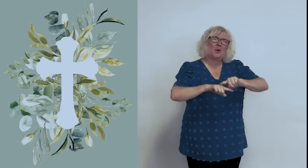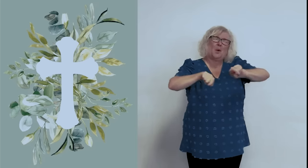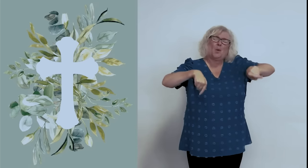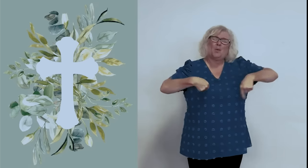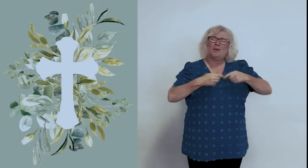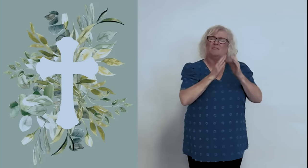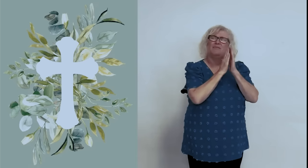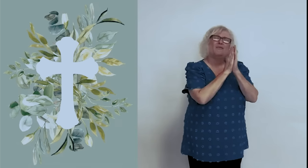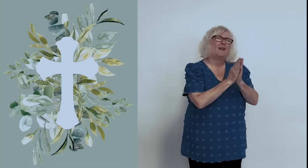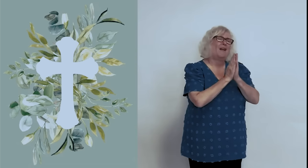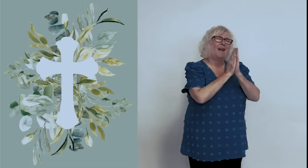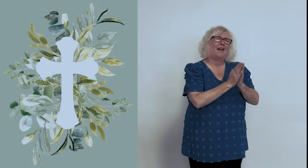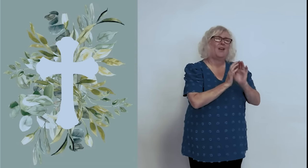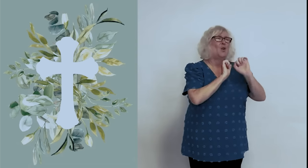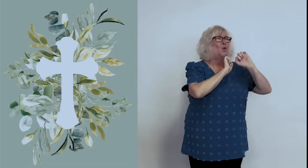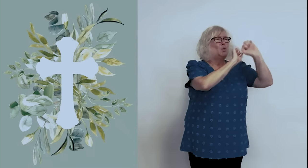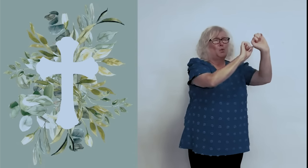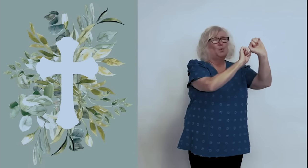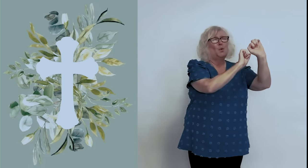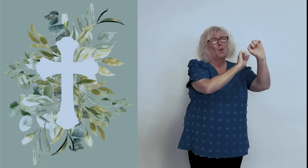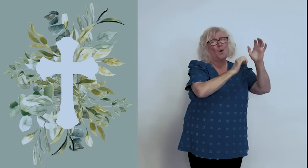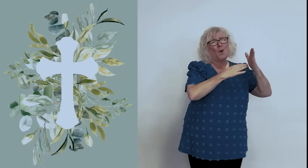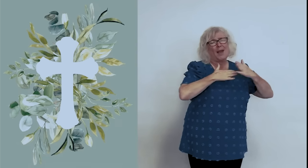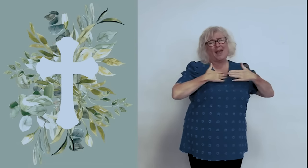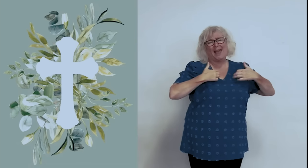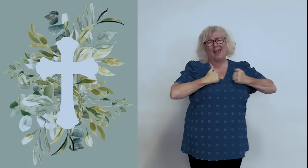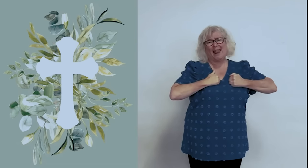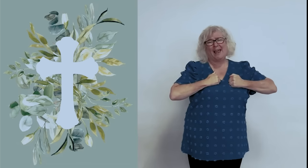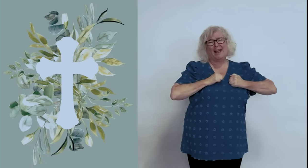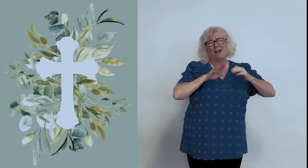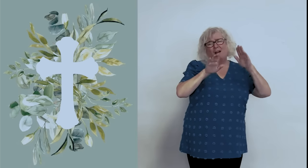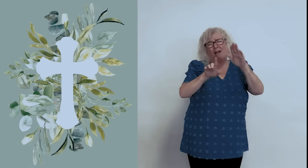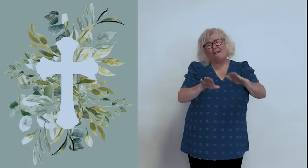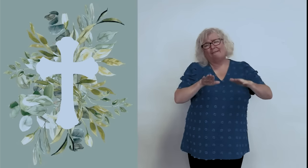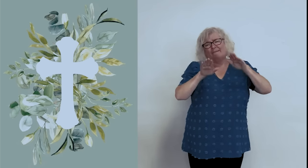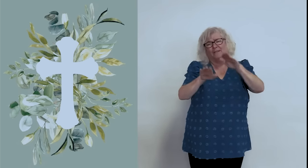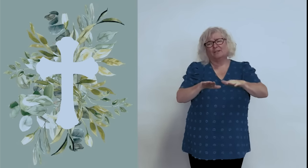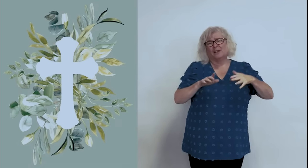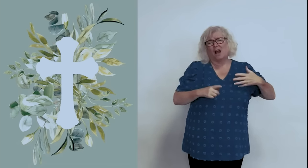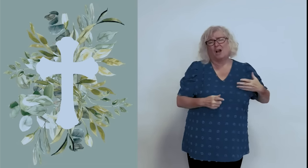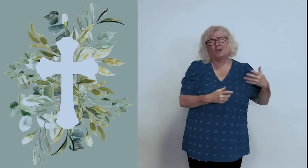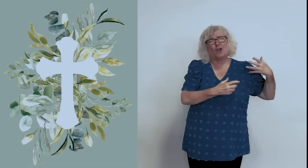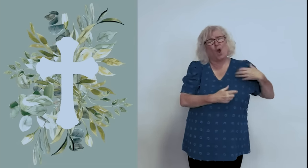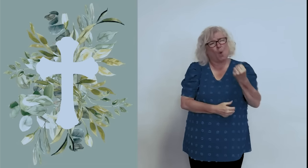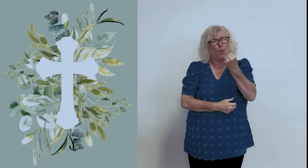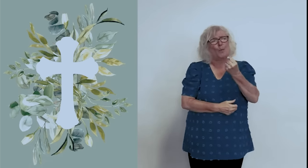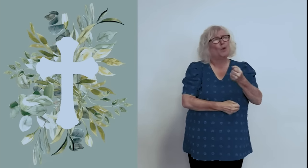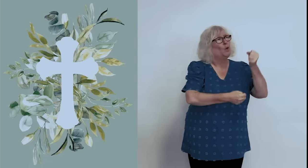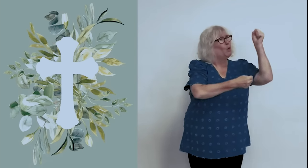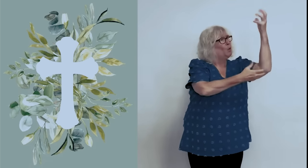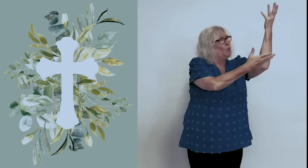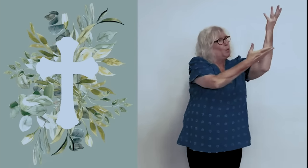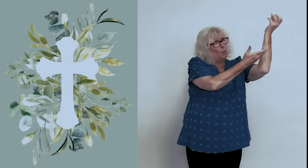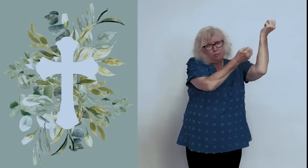We pray that we may reach out in his name to offer comfort, healing, and hope.